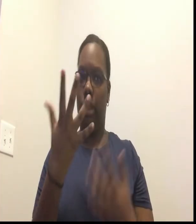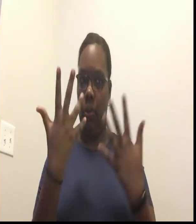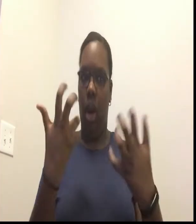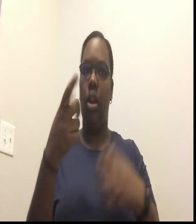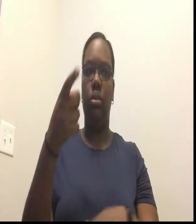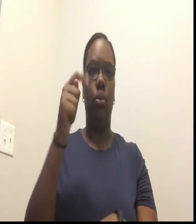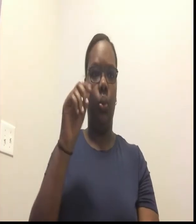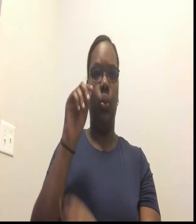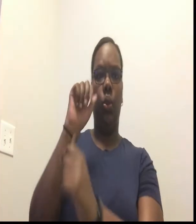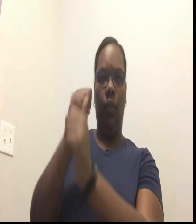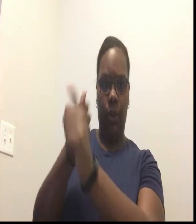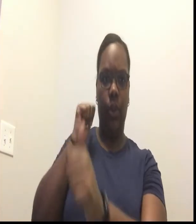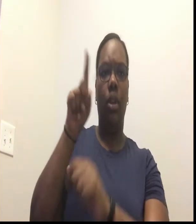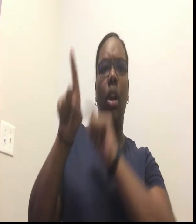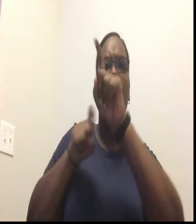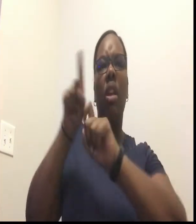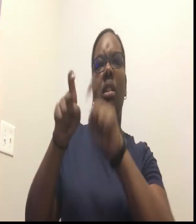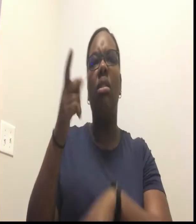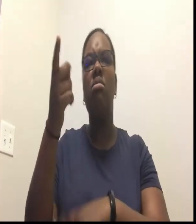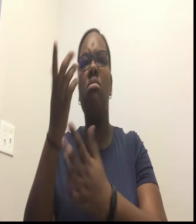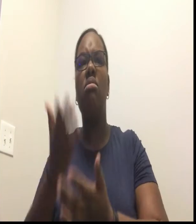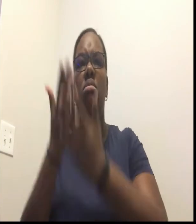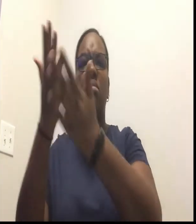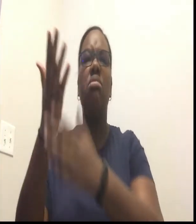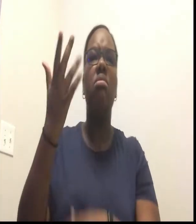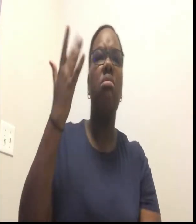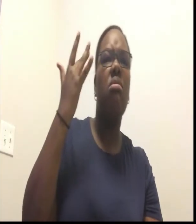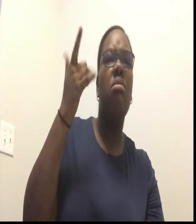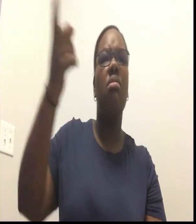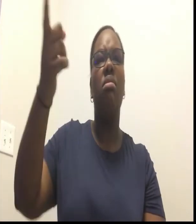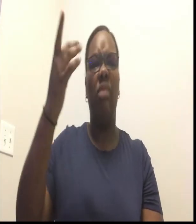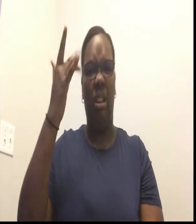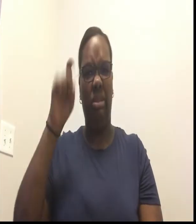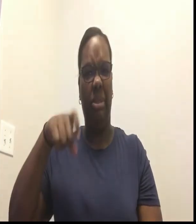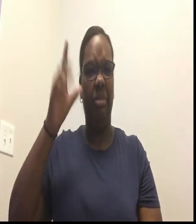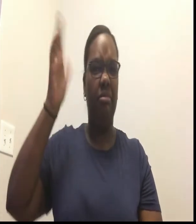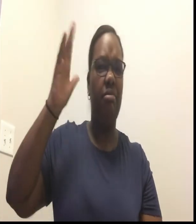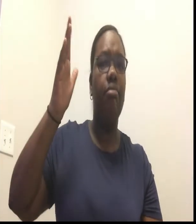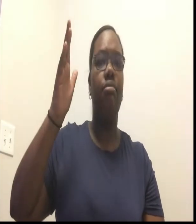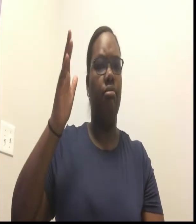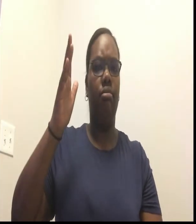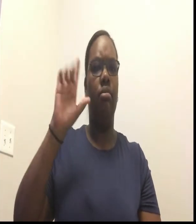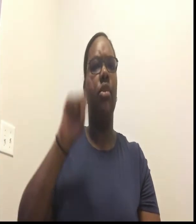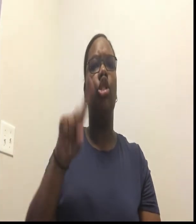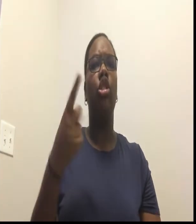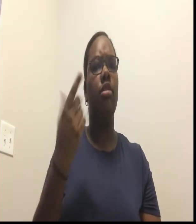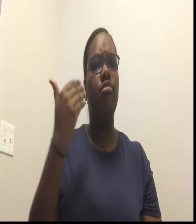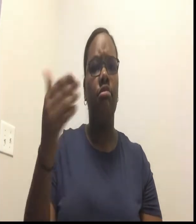being presented - just hear what's being said and focus on that and, as always, you